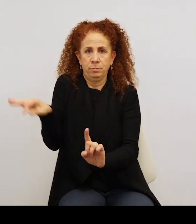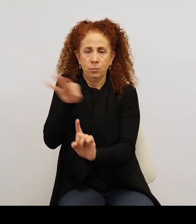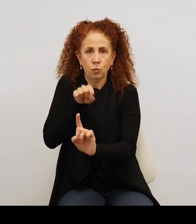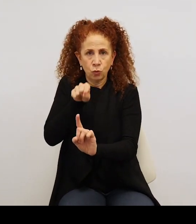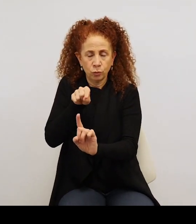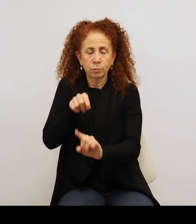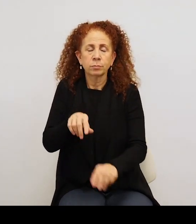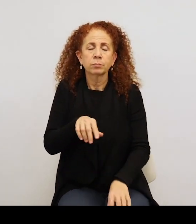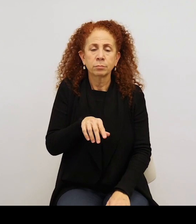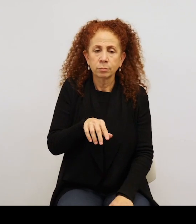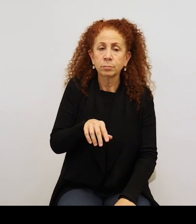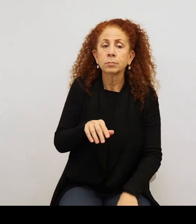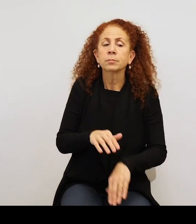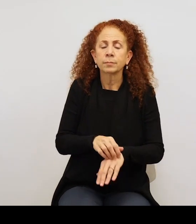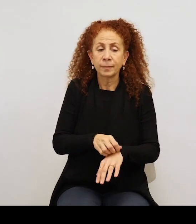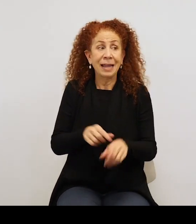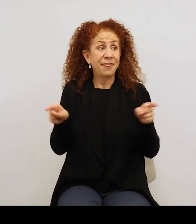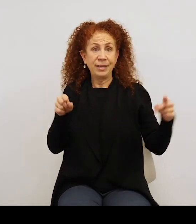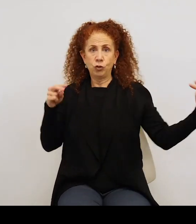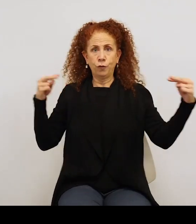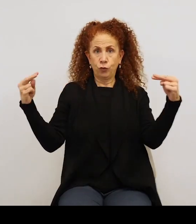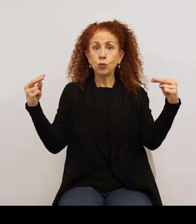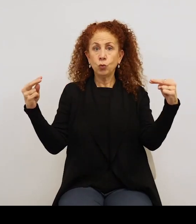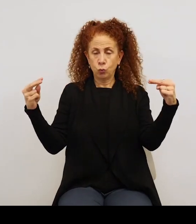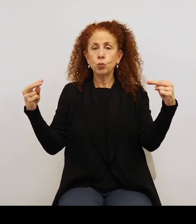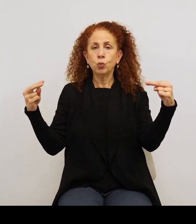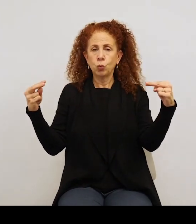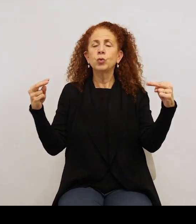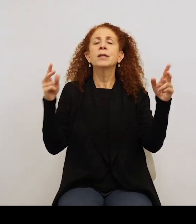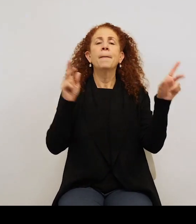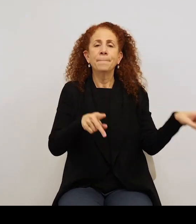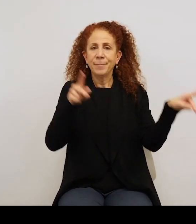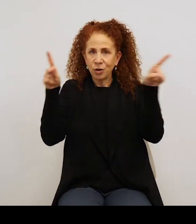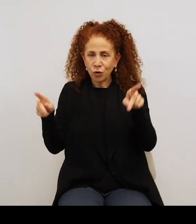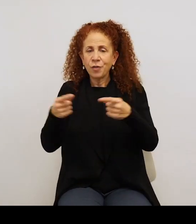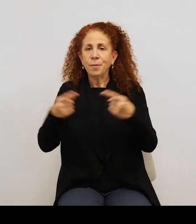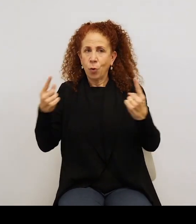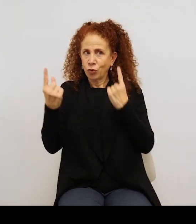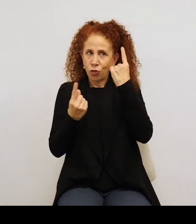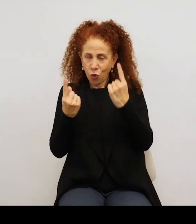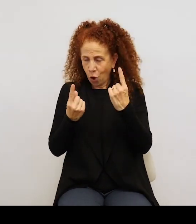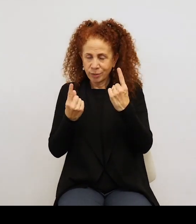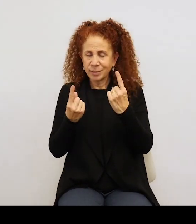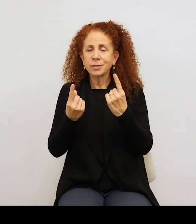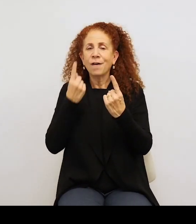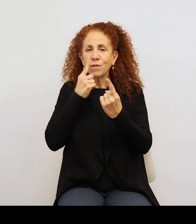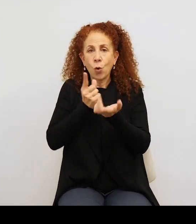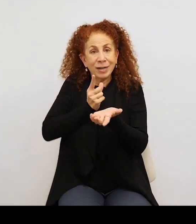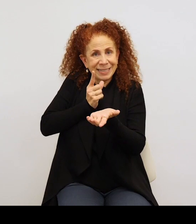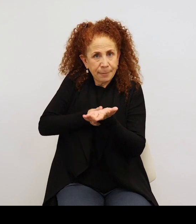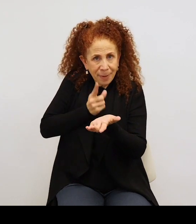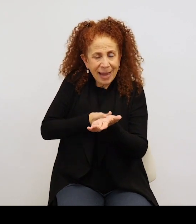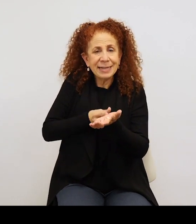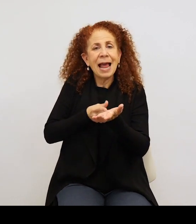Simply put, these two positions mirror the opposing poles around which the debate about the treatment of animals